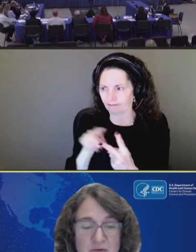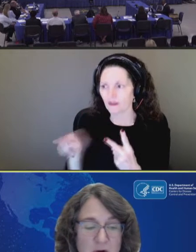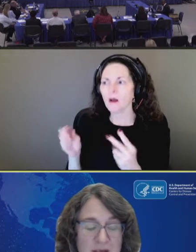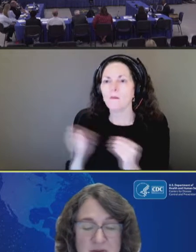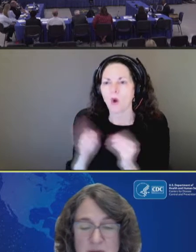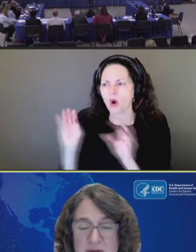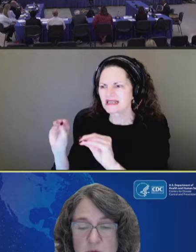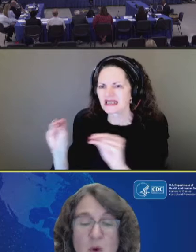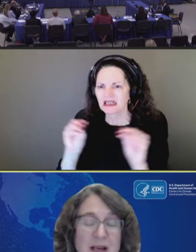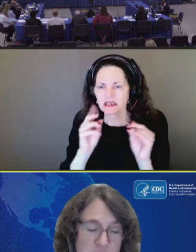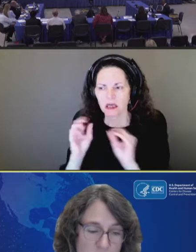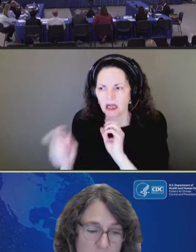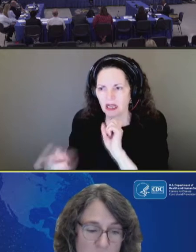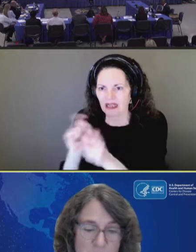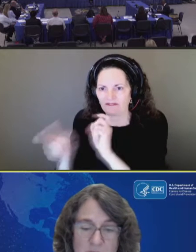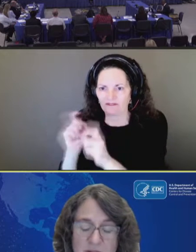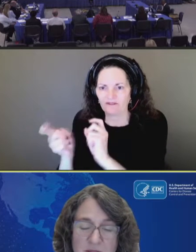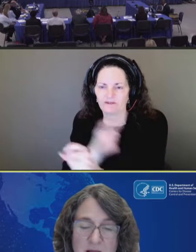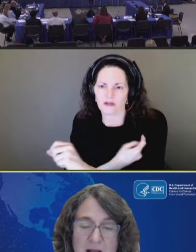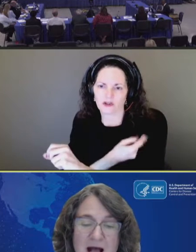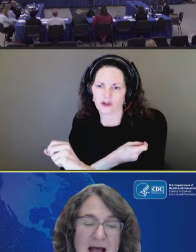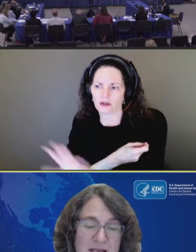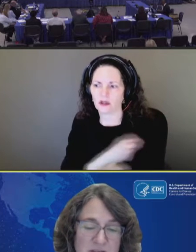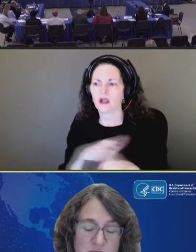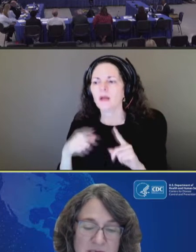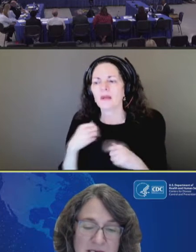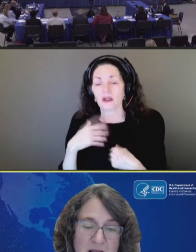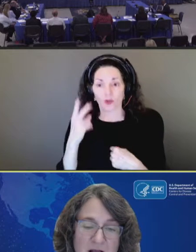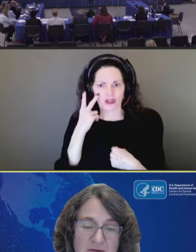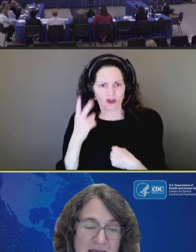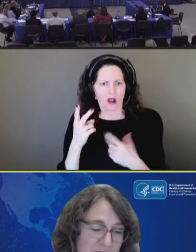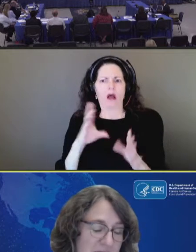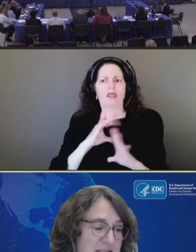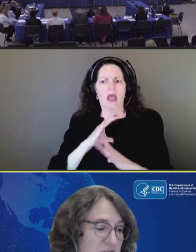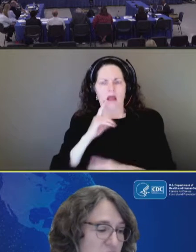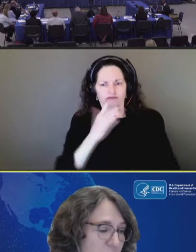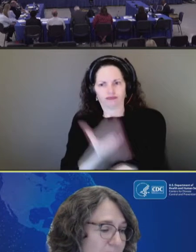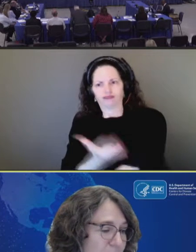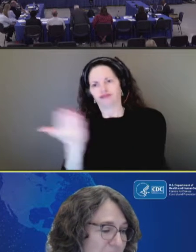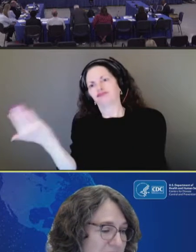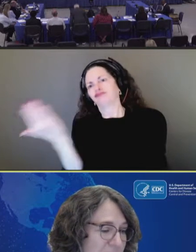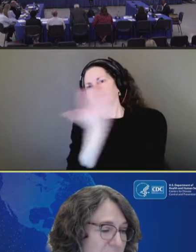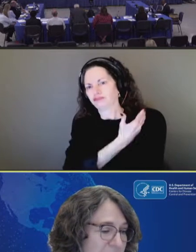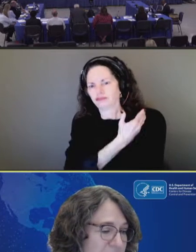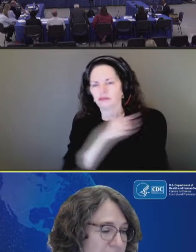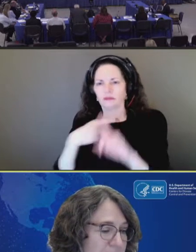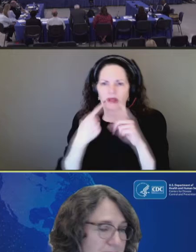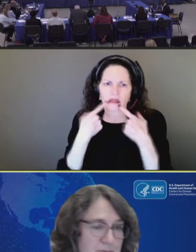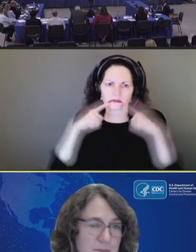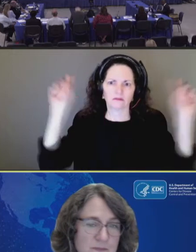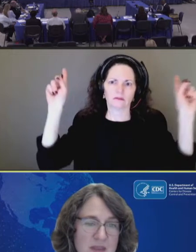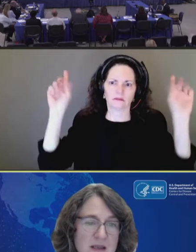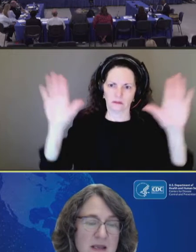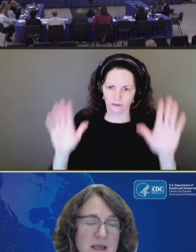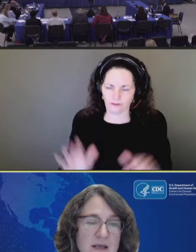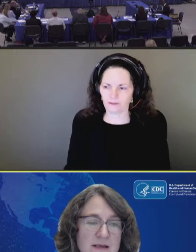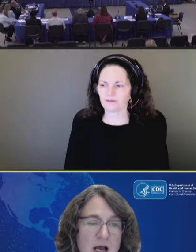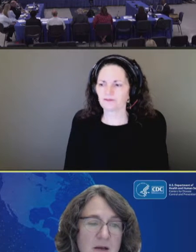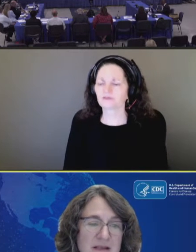performance was quite strong with a high degree of efficacy shown. Next slide please.